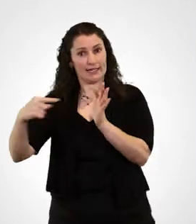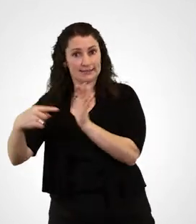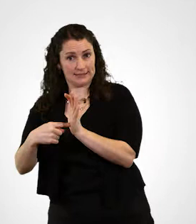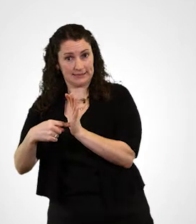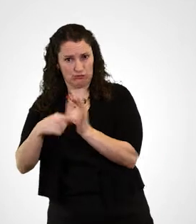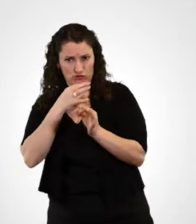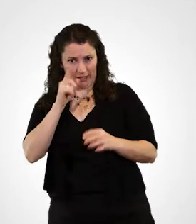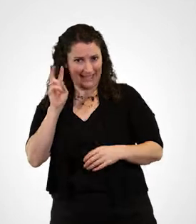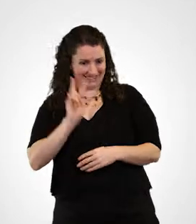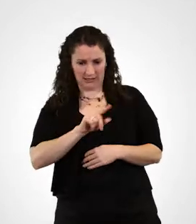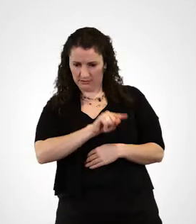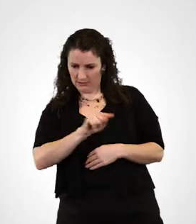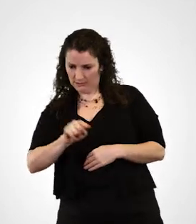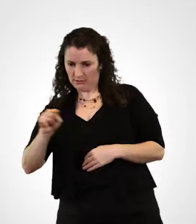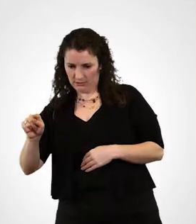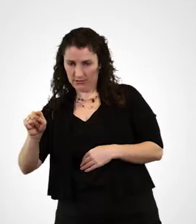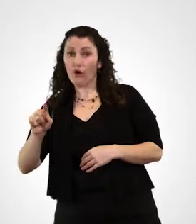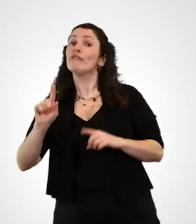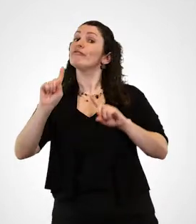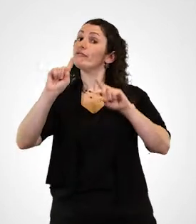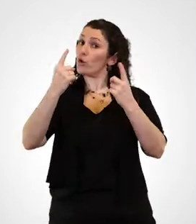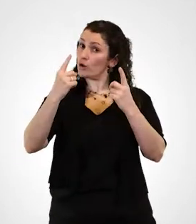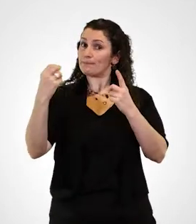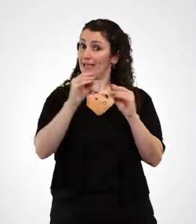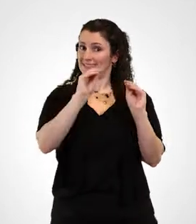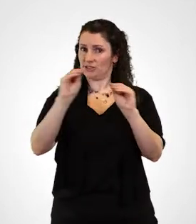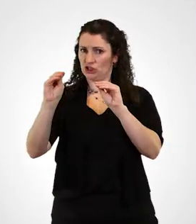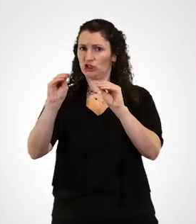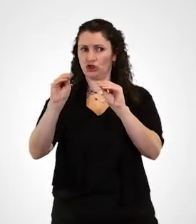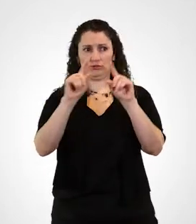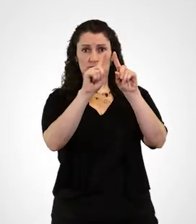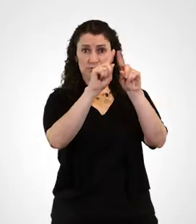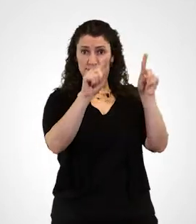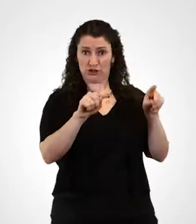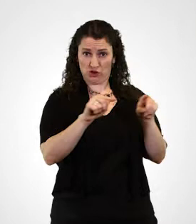And so first they learn to sound out the word based on the pictures